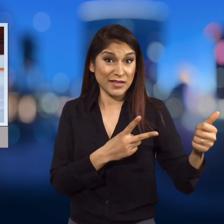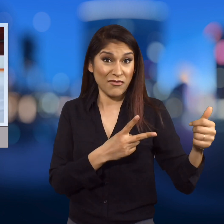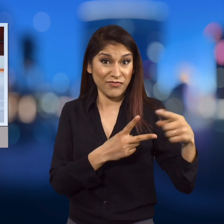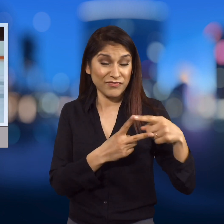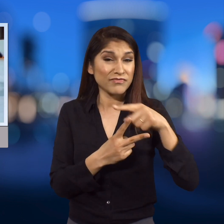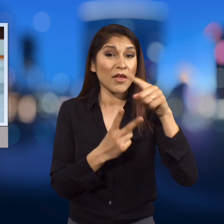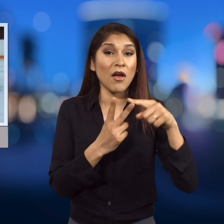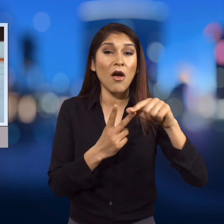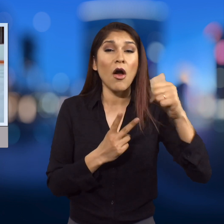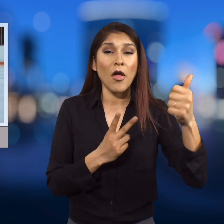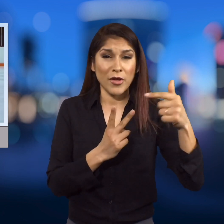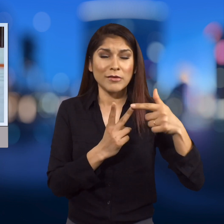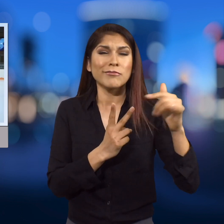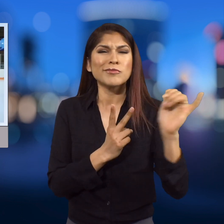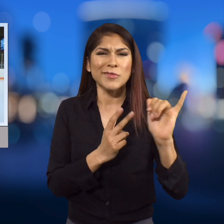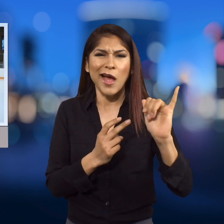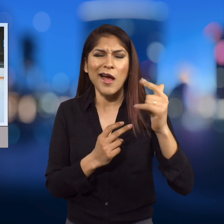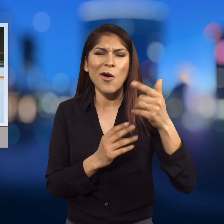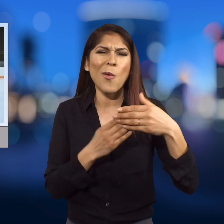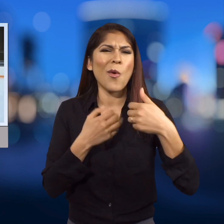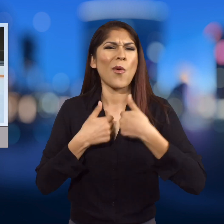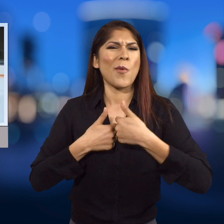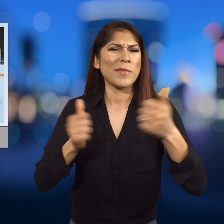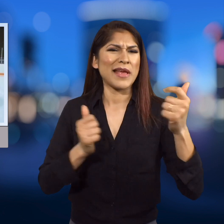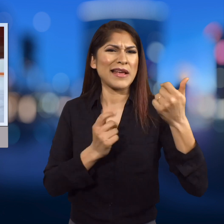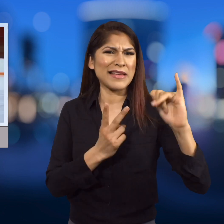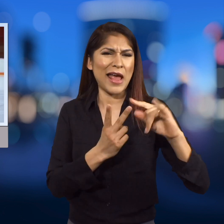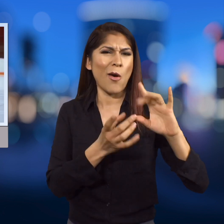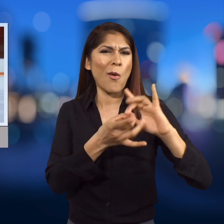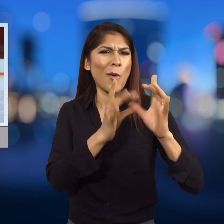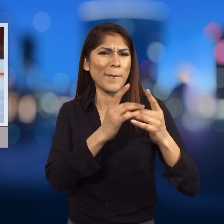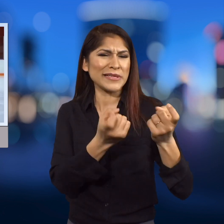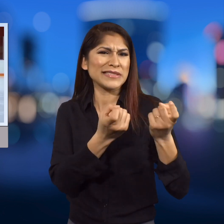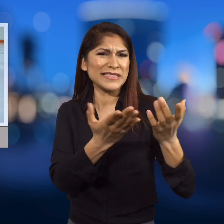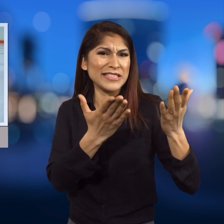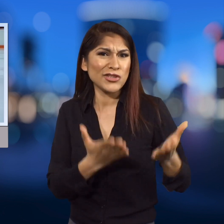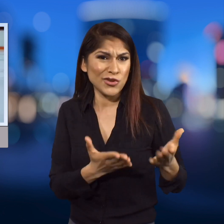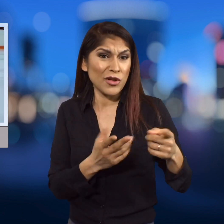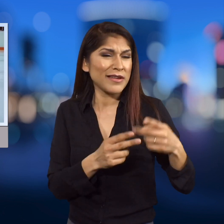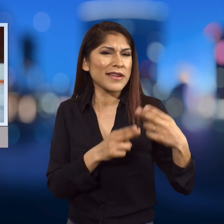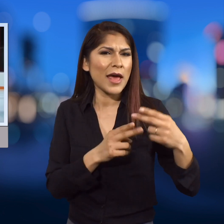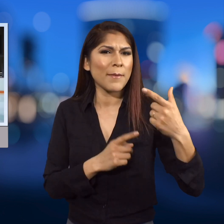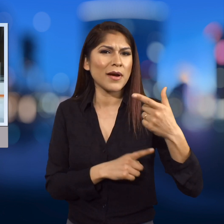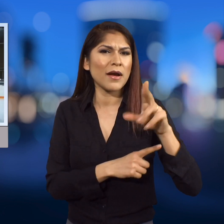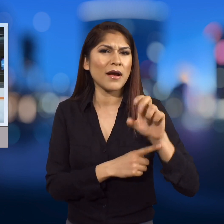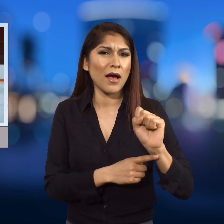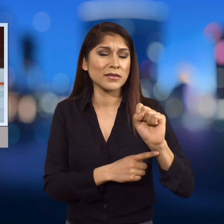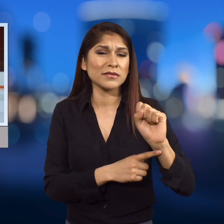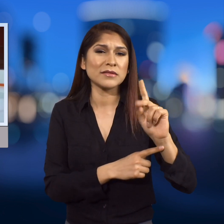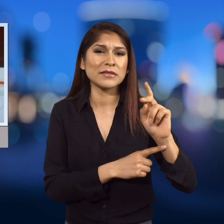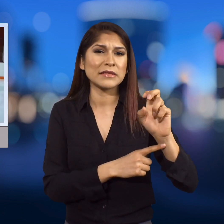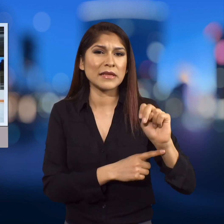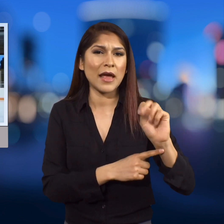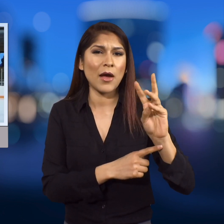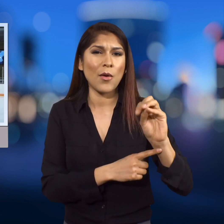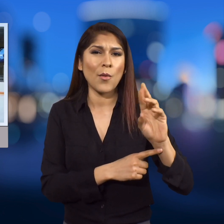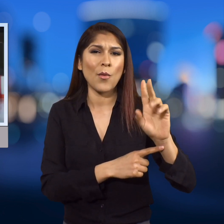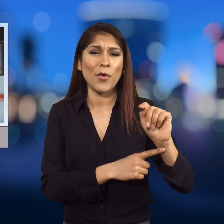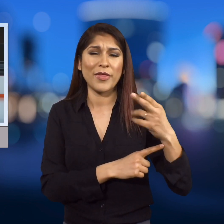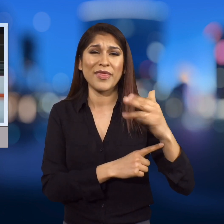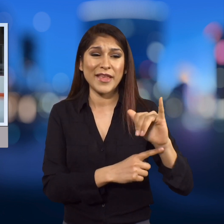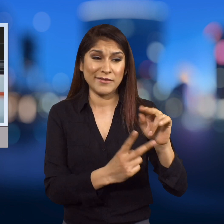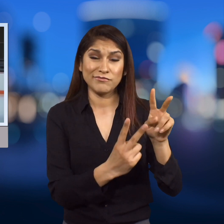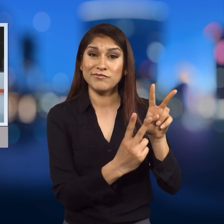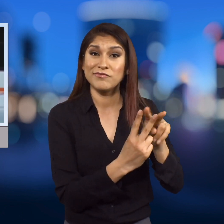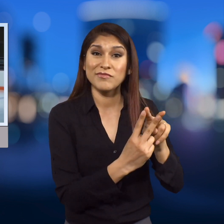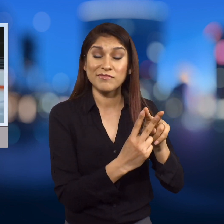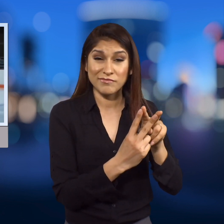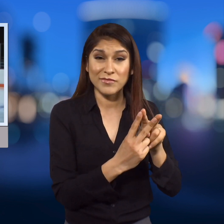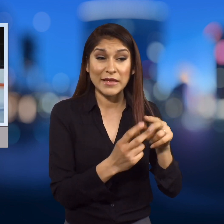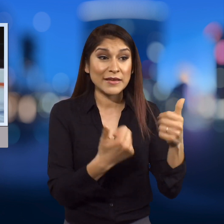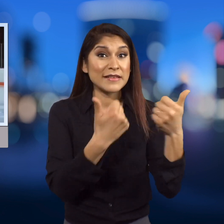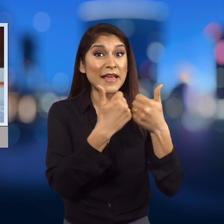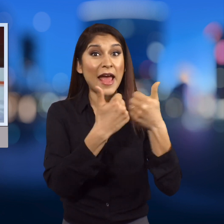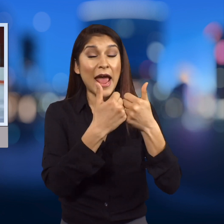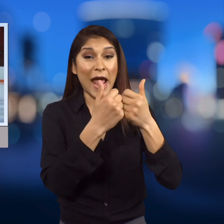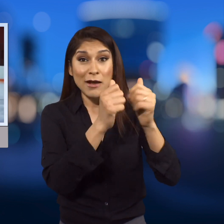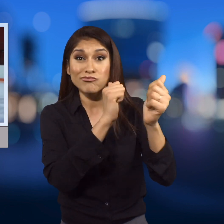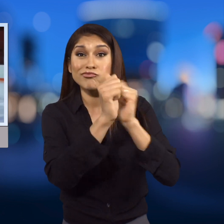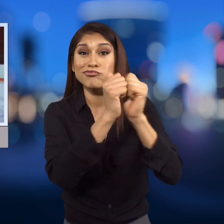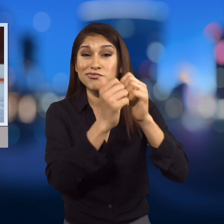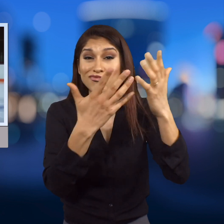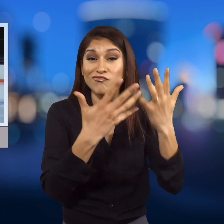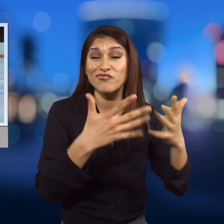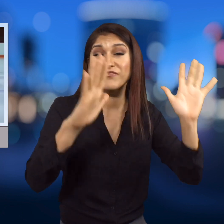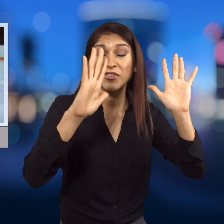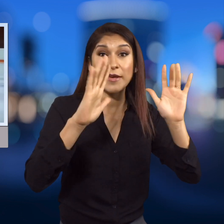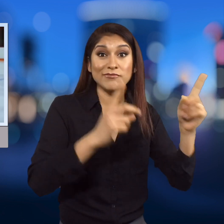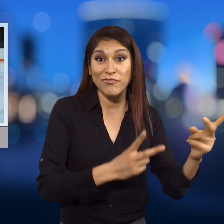Rippon and the only other openly gay Olympian, skier Gus Kenworthy, say they will not visit